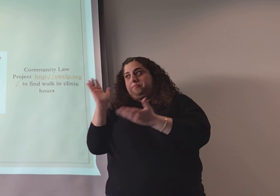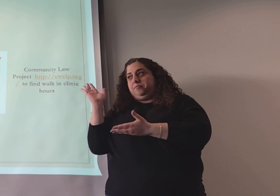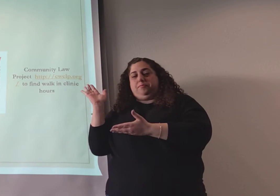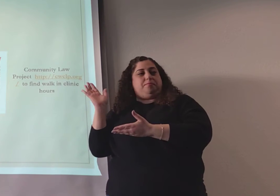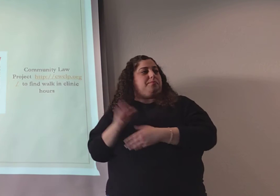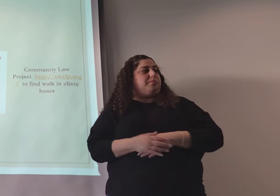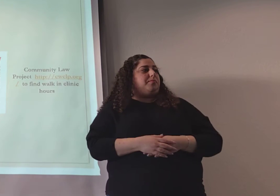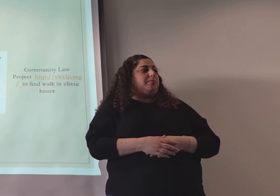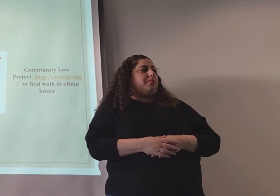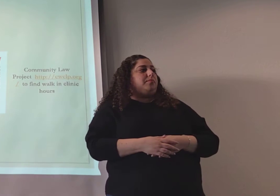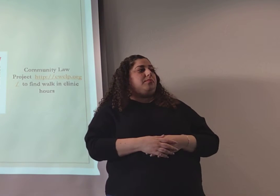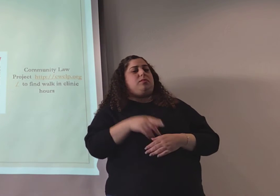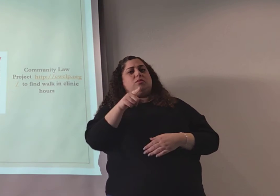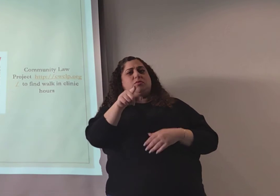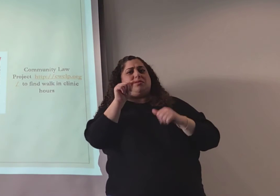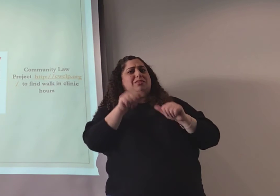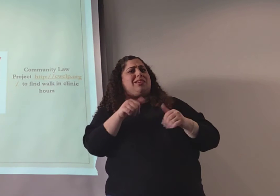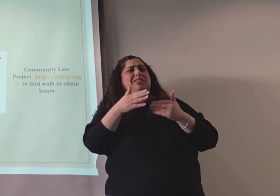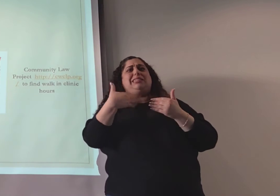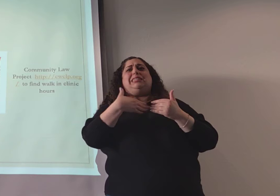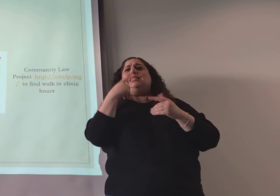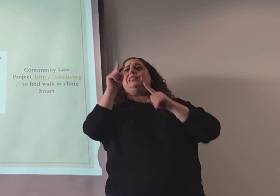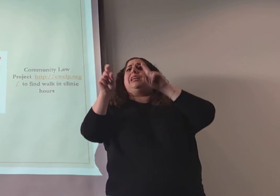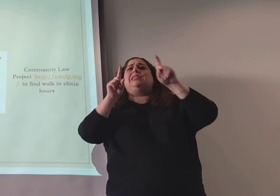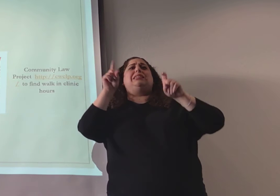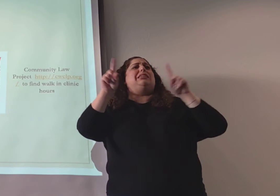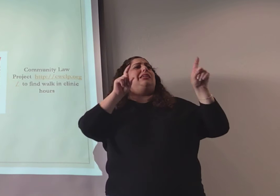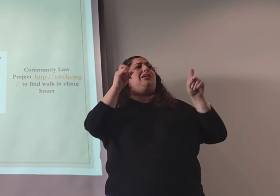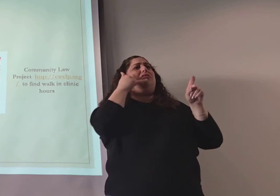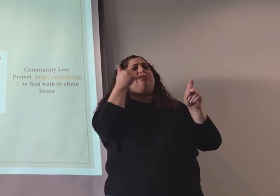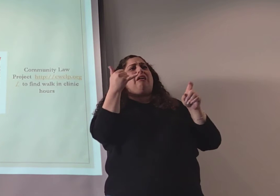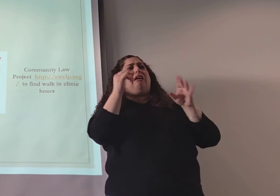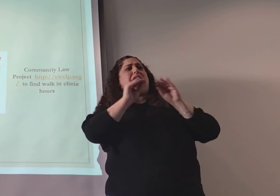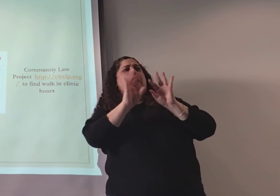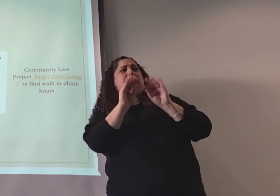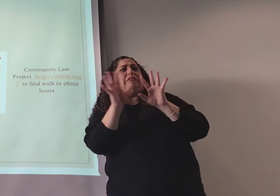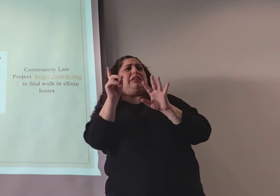These are free legal resources in the community.